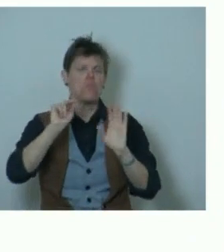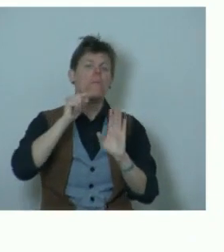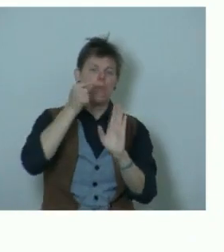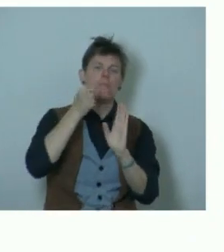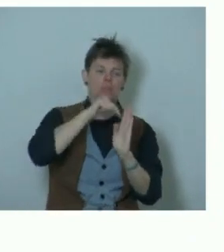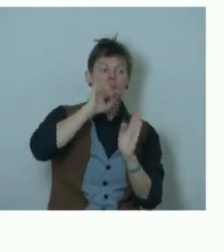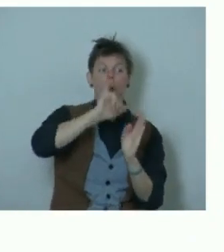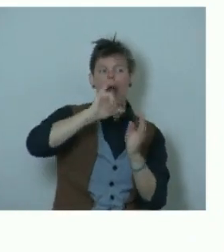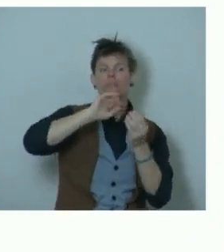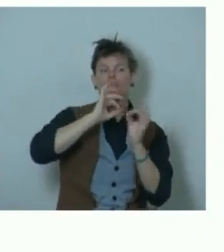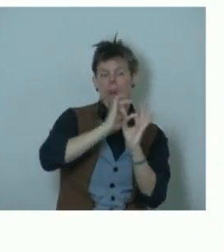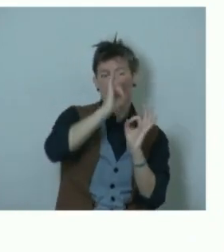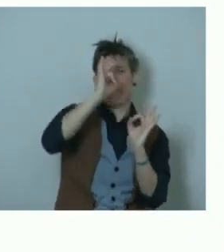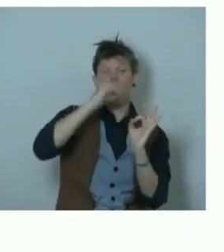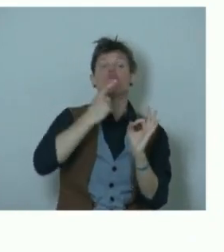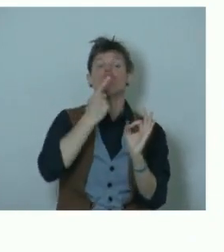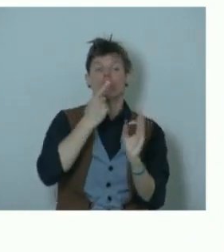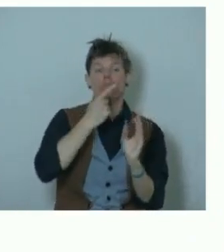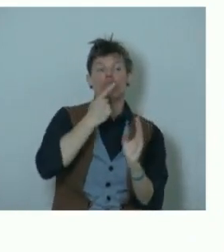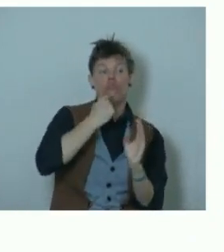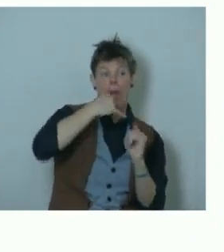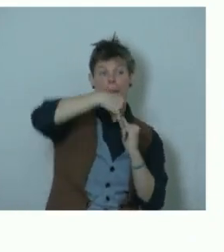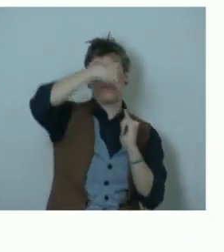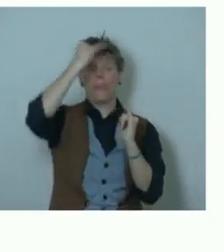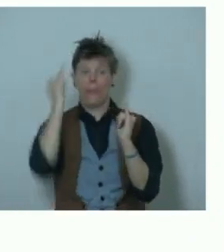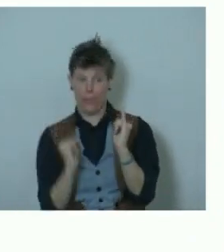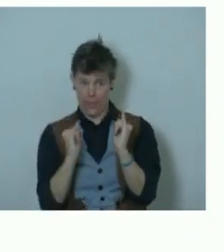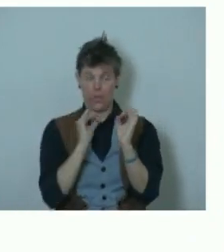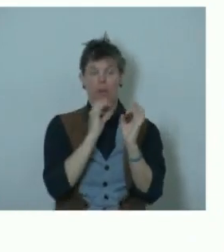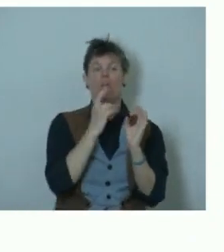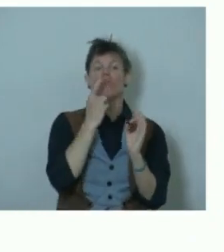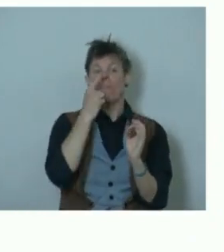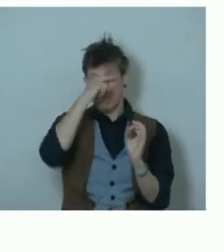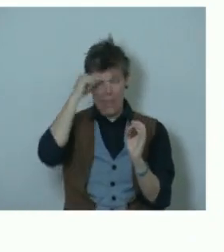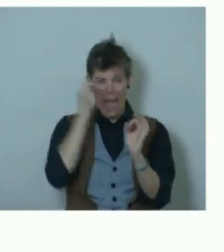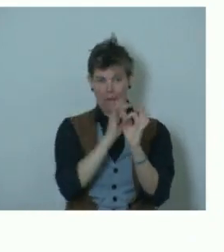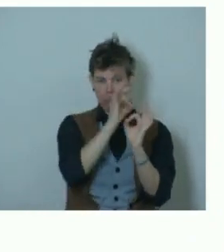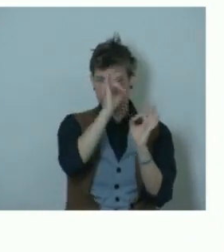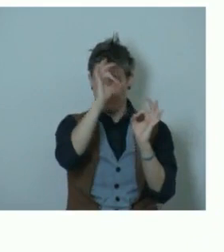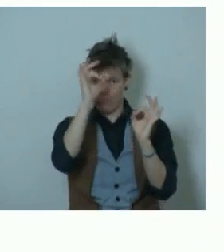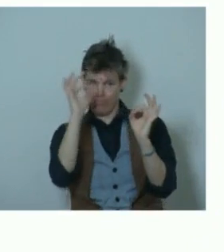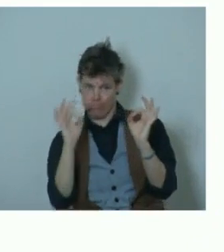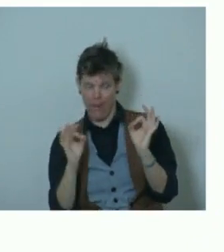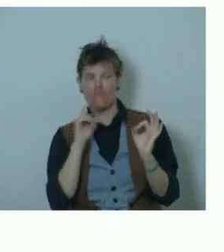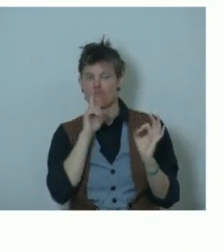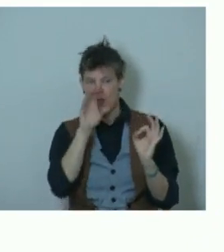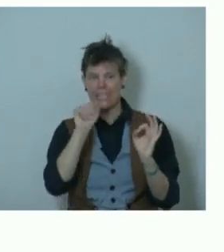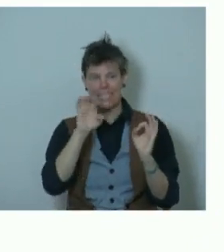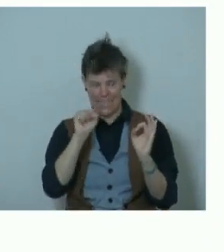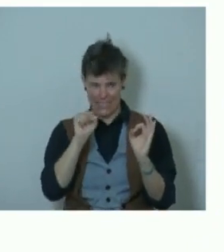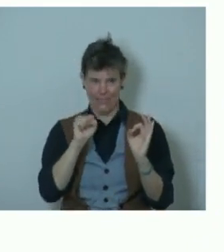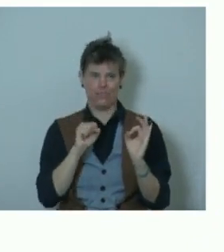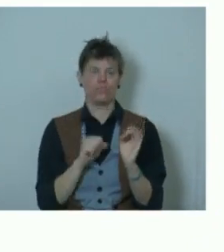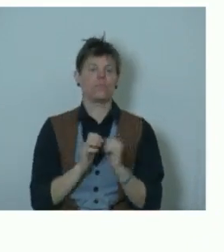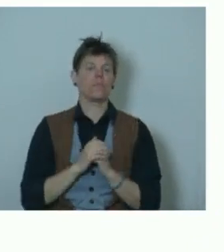I DID NOT MEAN FOR THIS TO BE A MATH CLASS. THE SHAPE OF THE CURVE STILL HOLDS. THE BLACK DOTS ARE REAL CASES.